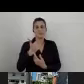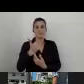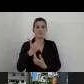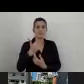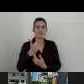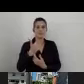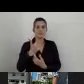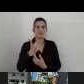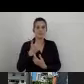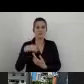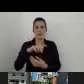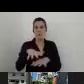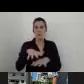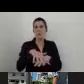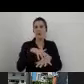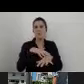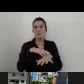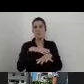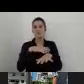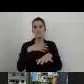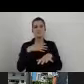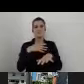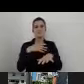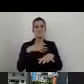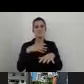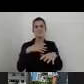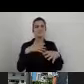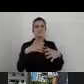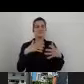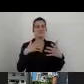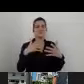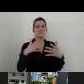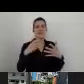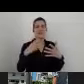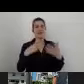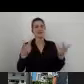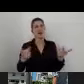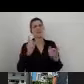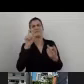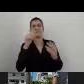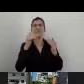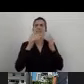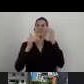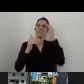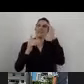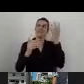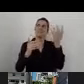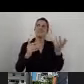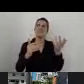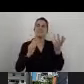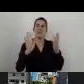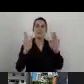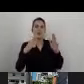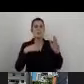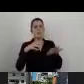very fortunate to be part of,